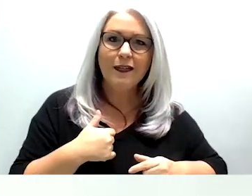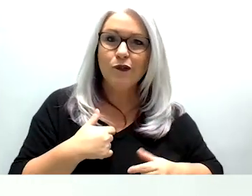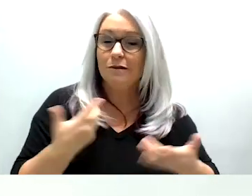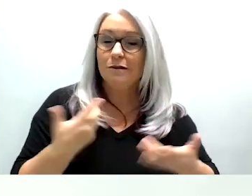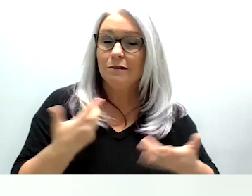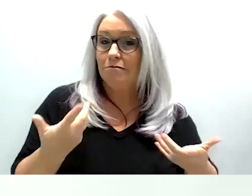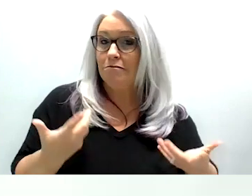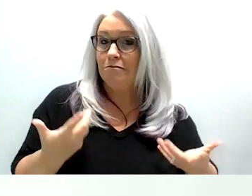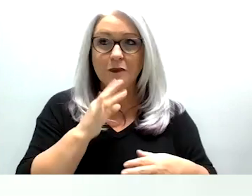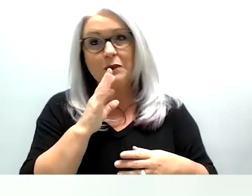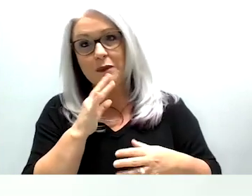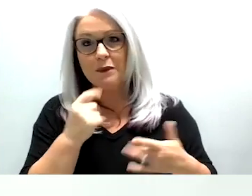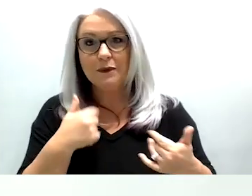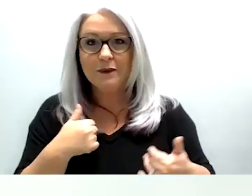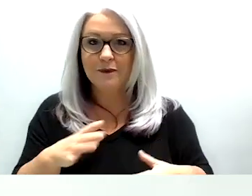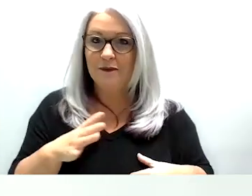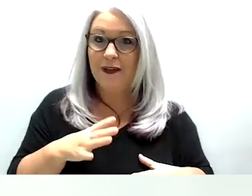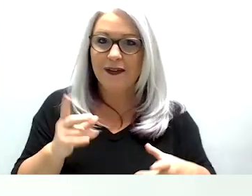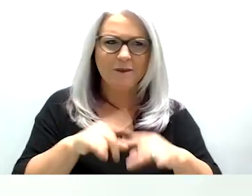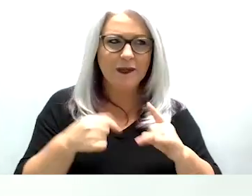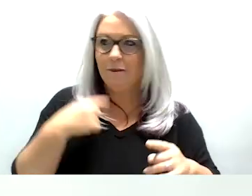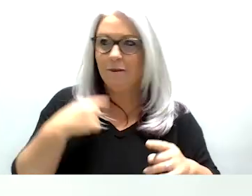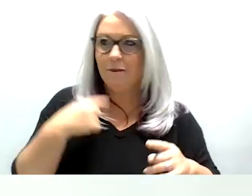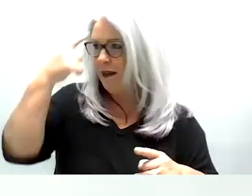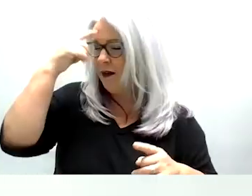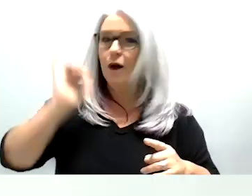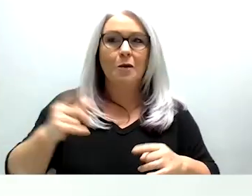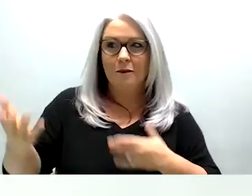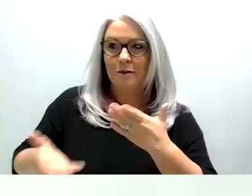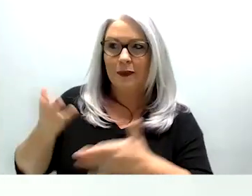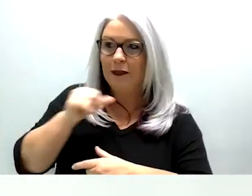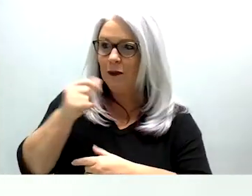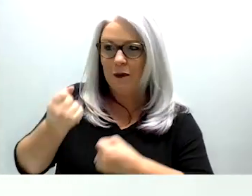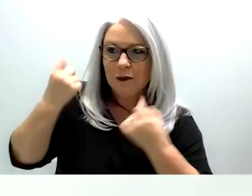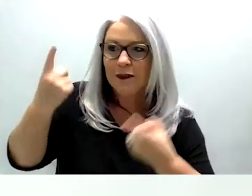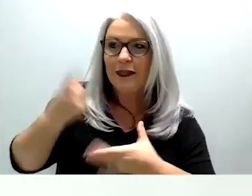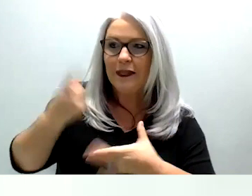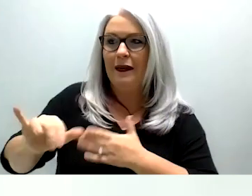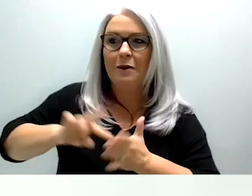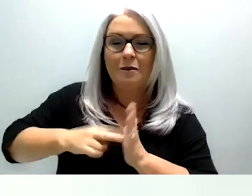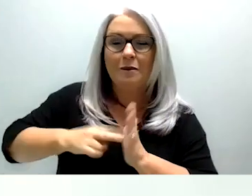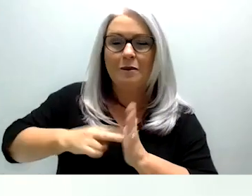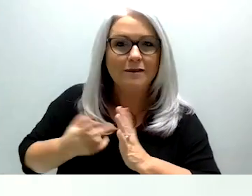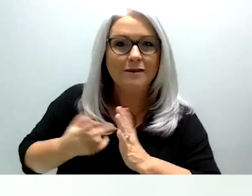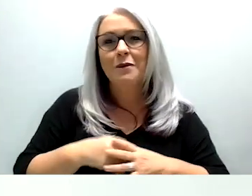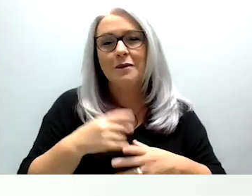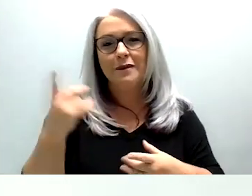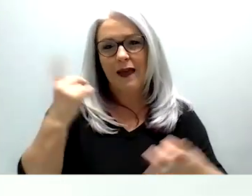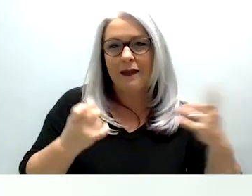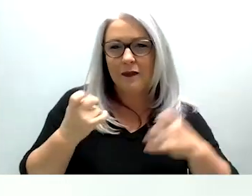everyday vocabulary but might not be something that other folks use very often. So please don't hesitate to ask for any